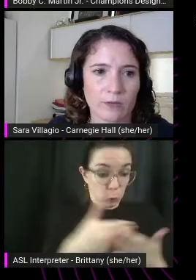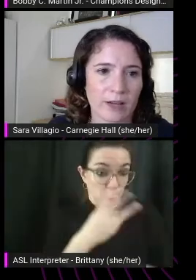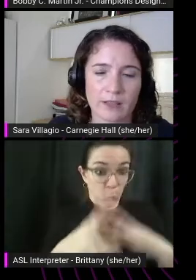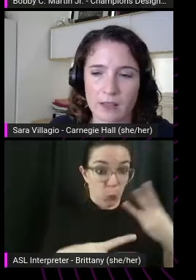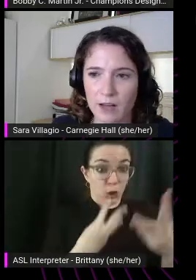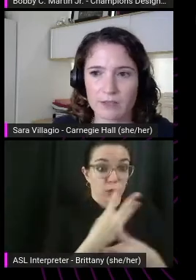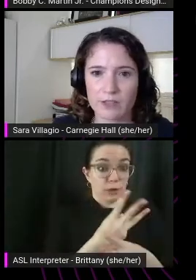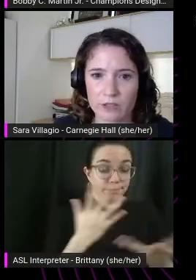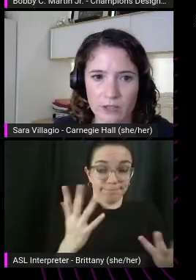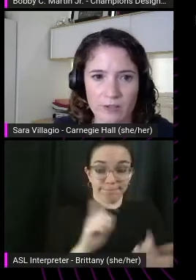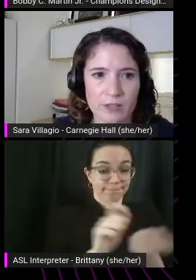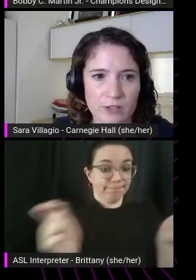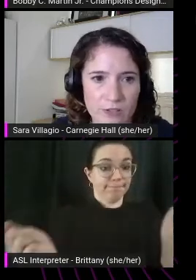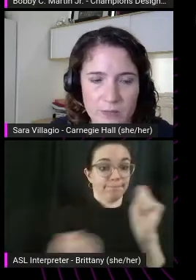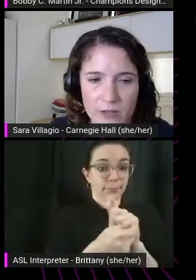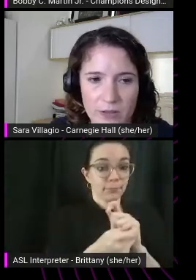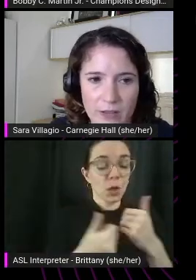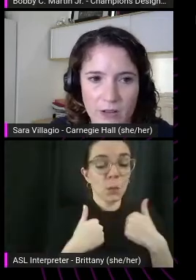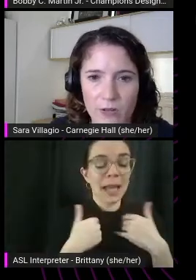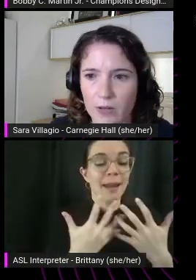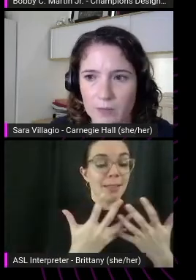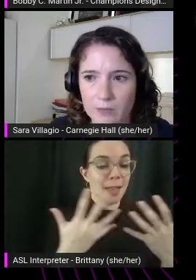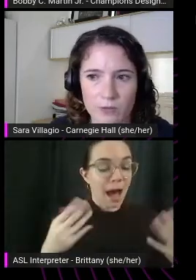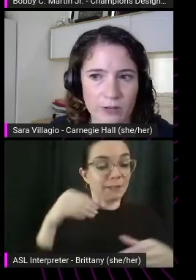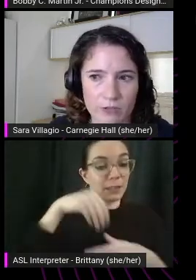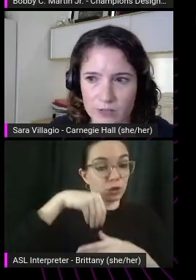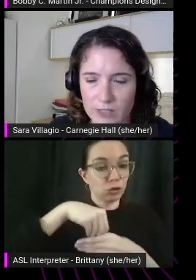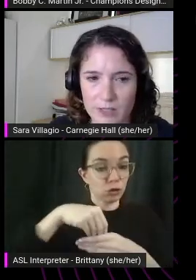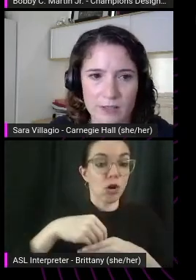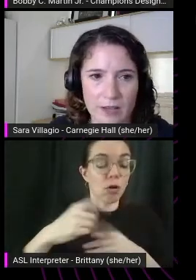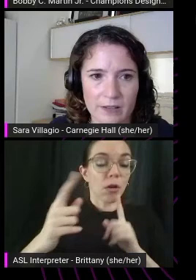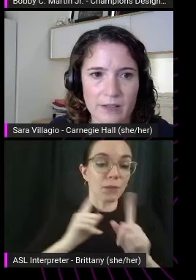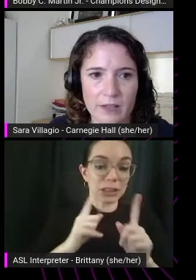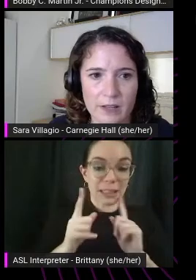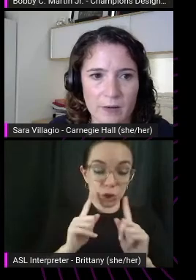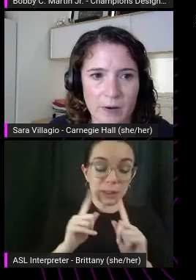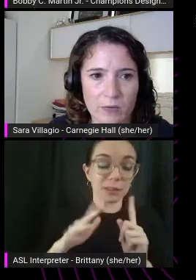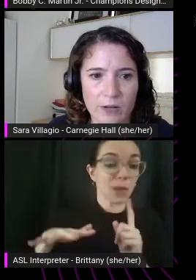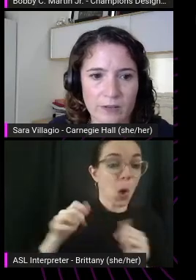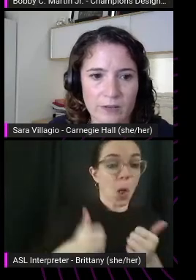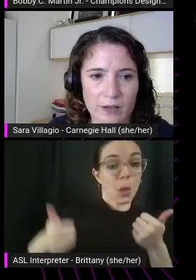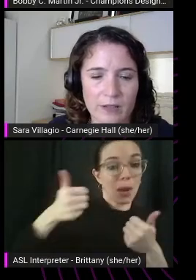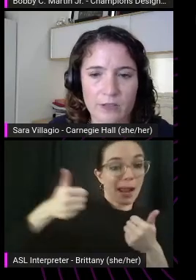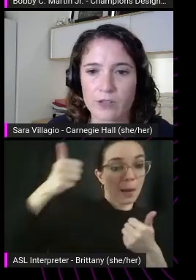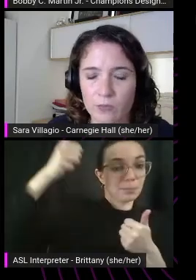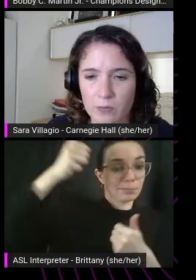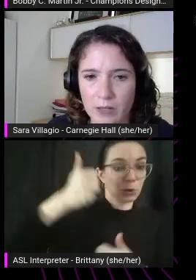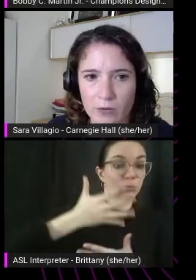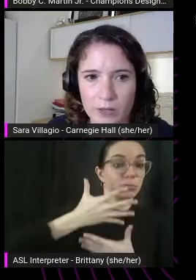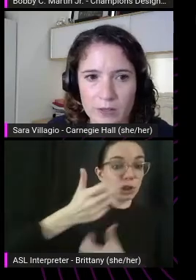We had a lot of internal conversations about that all the way up to our trustees again about what direction we might go in.